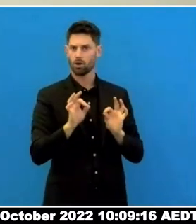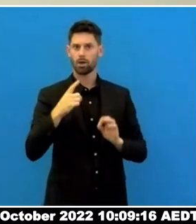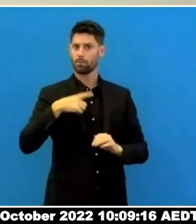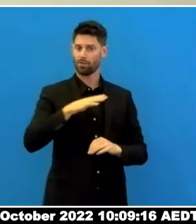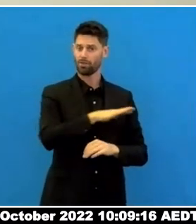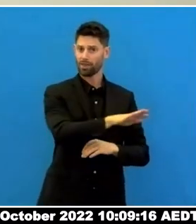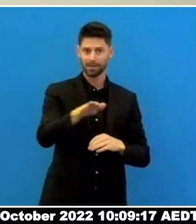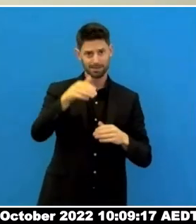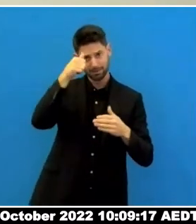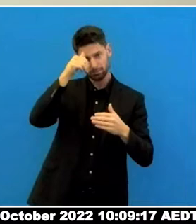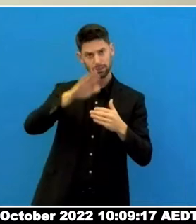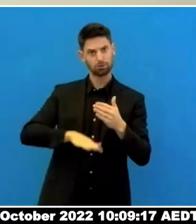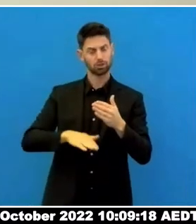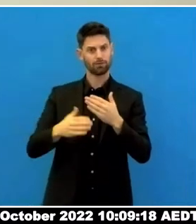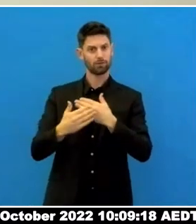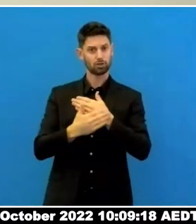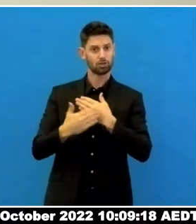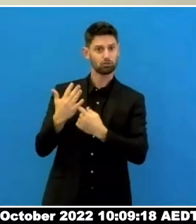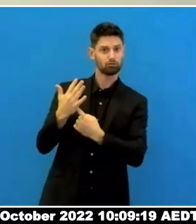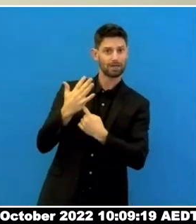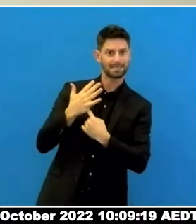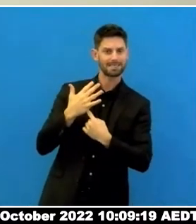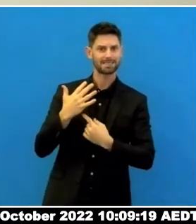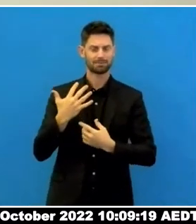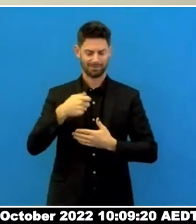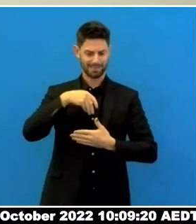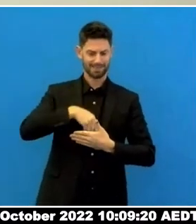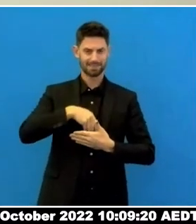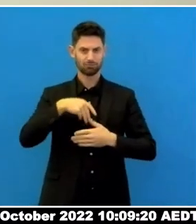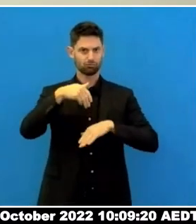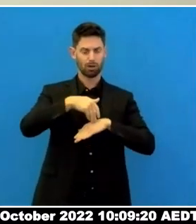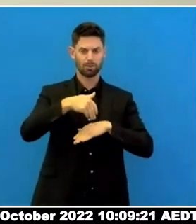as they manifest interpersonally, institutionally and systemically